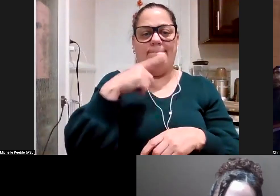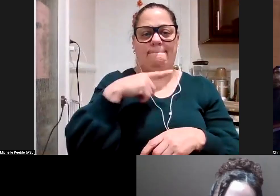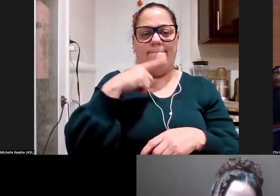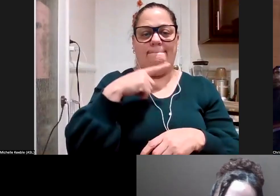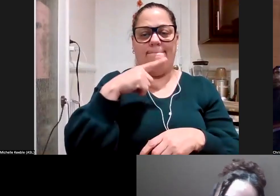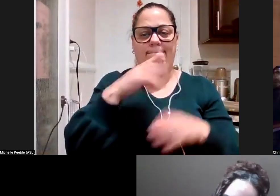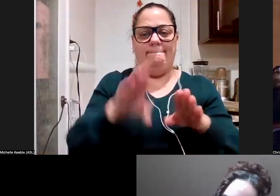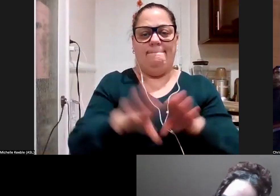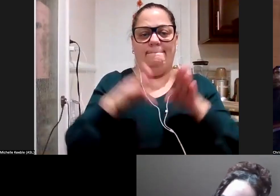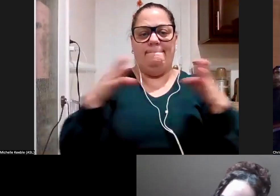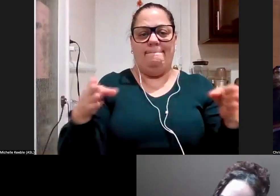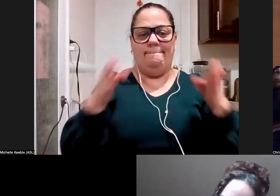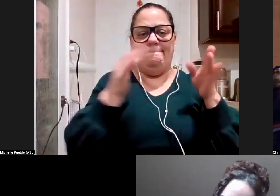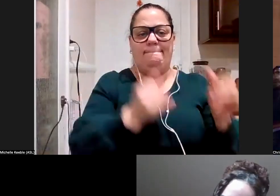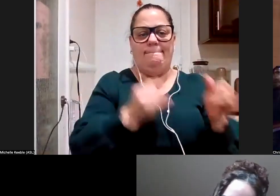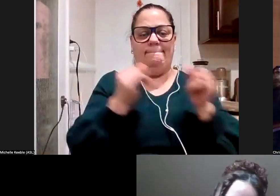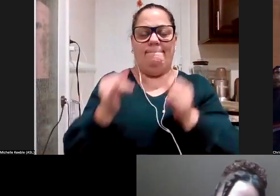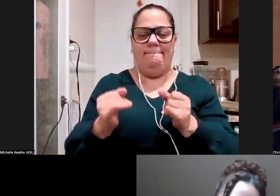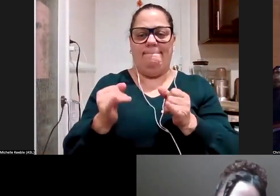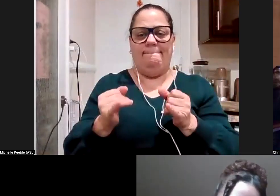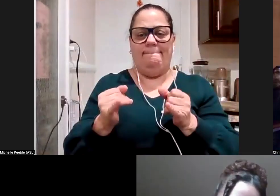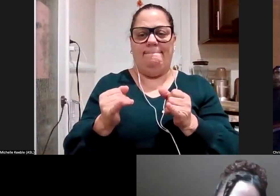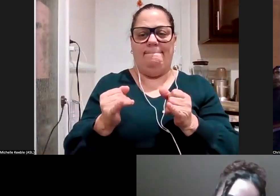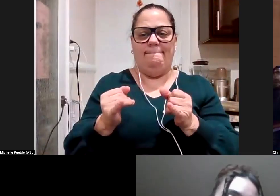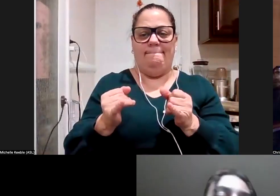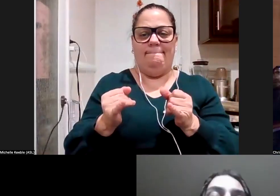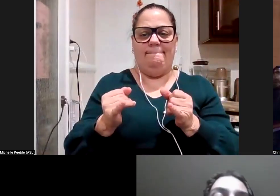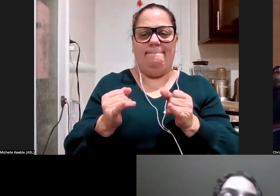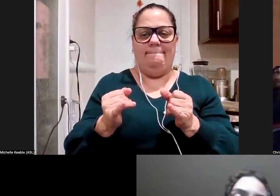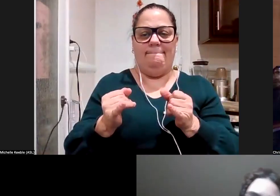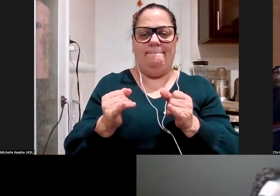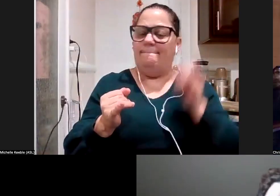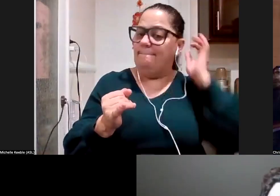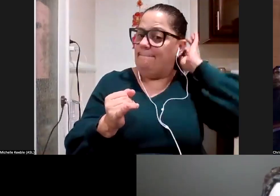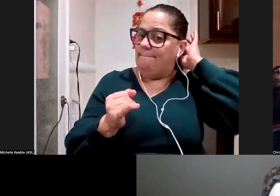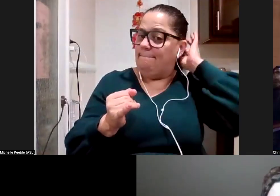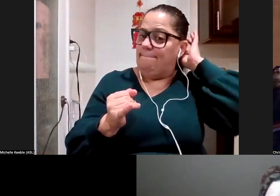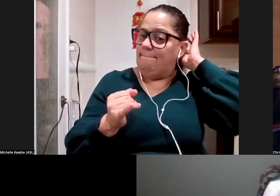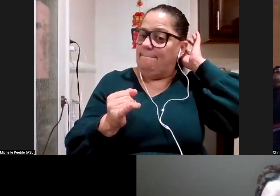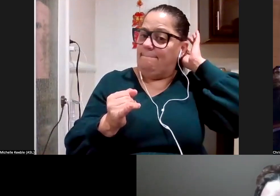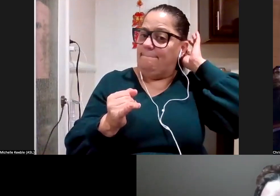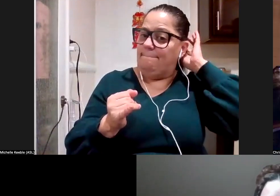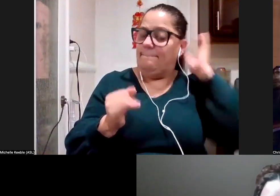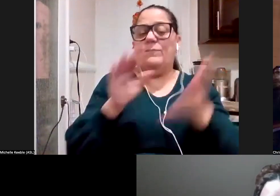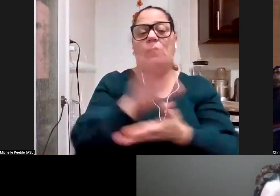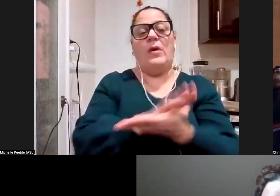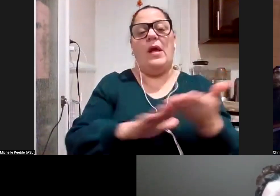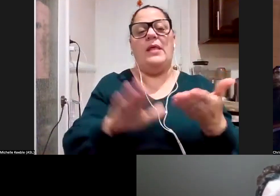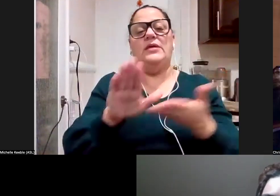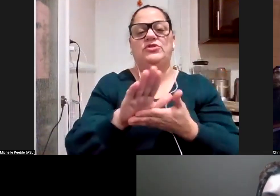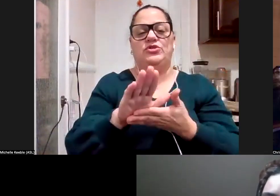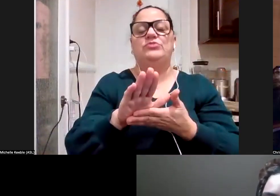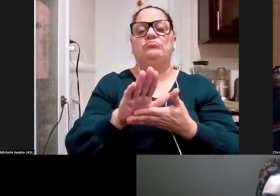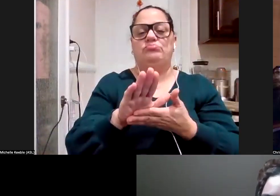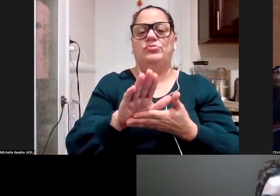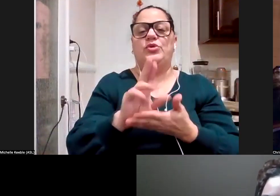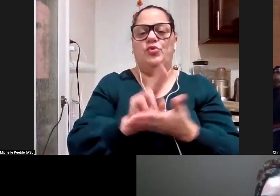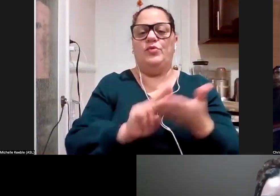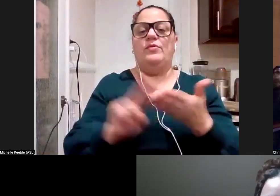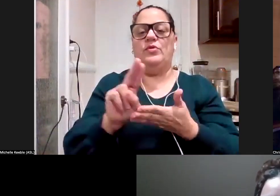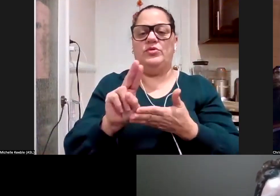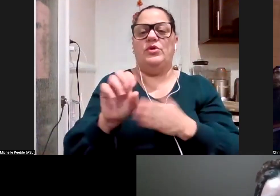uh independent and um uh proprietary colleges and university in New York State who are still